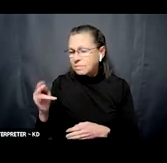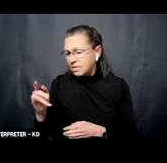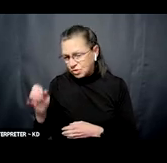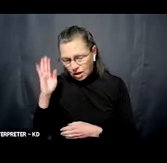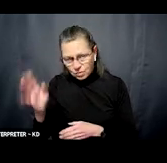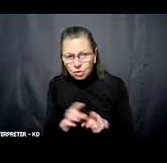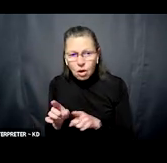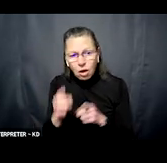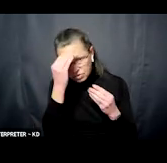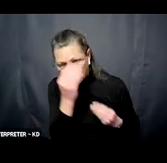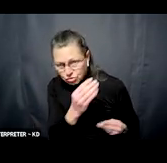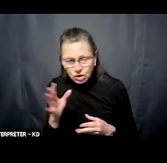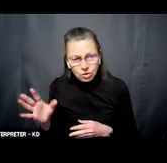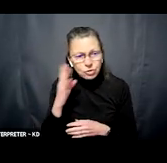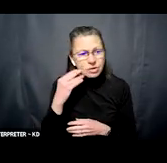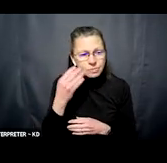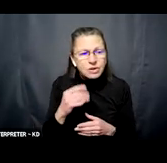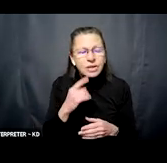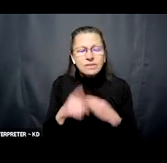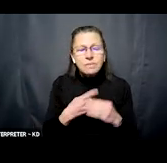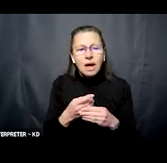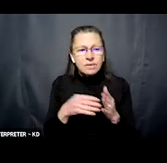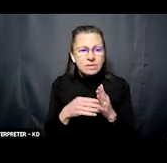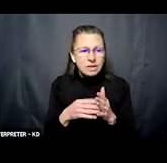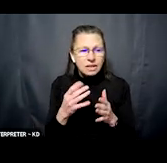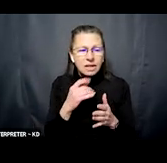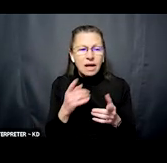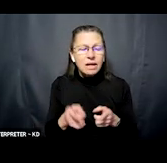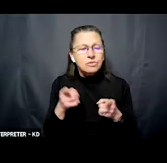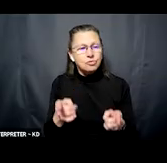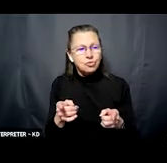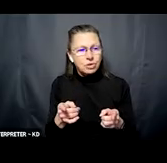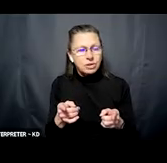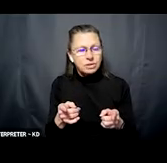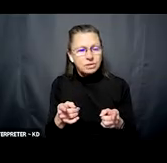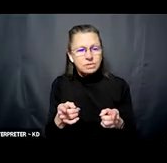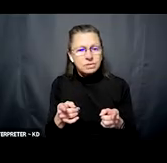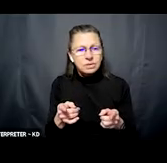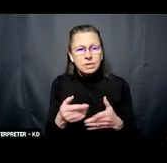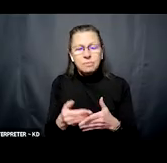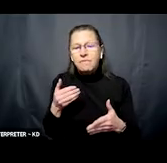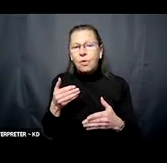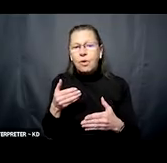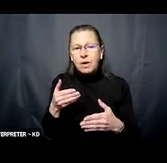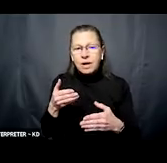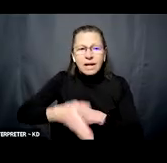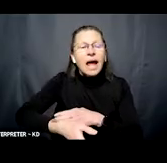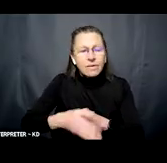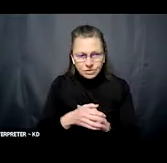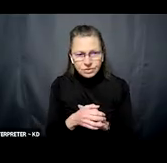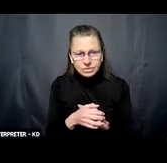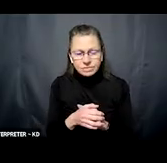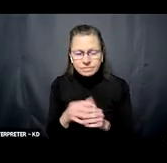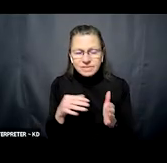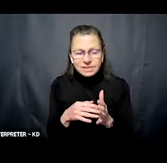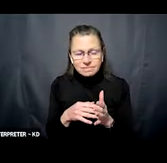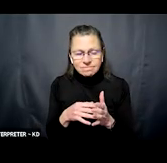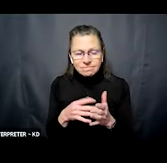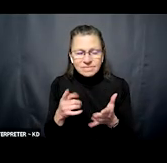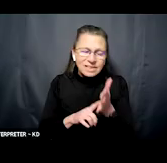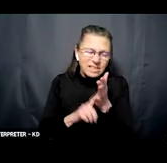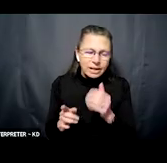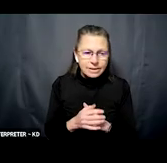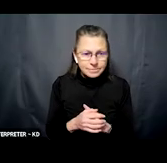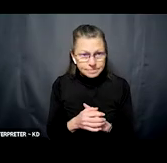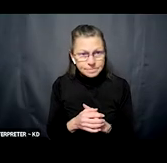her experience on the study during, before, and after the study and her journey with that. I'll